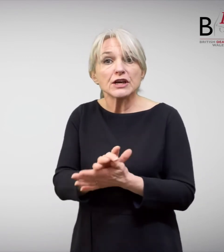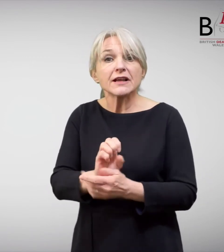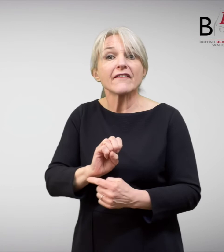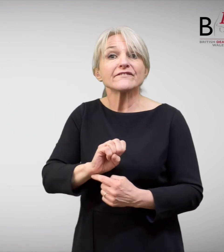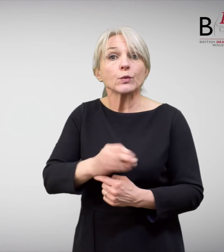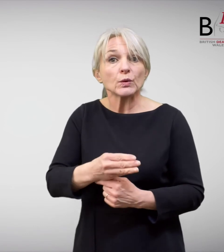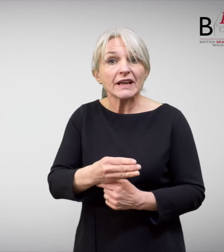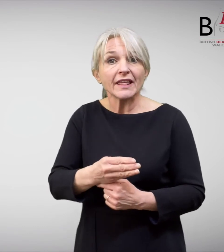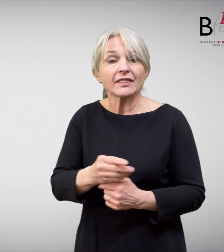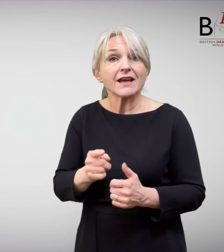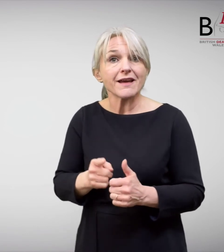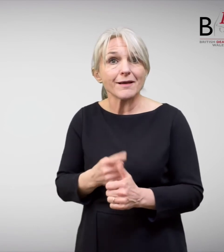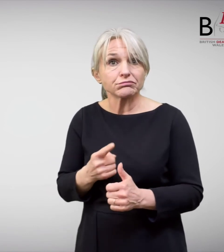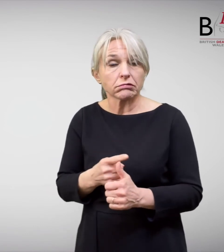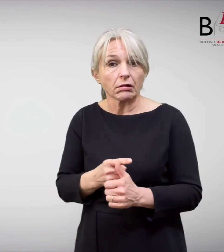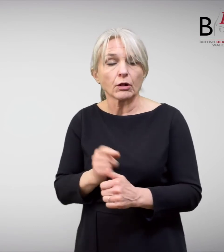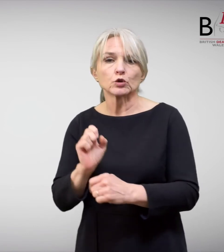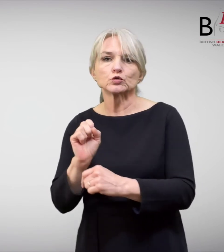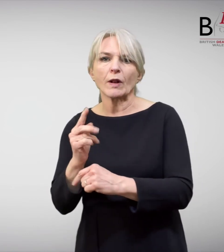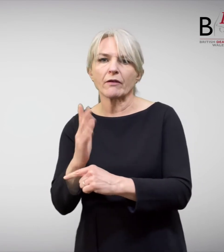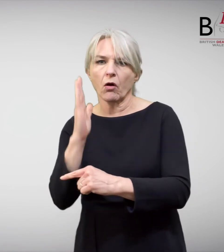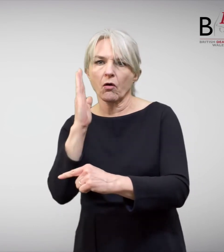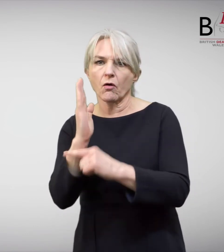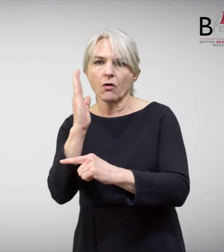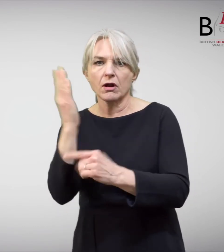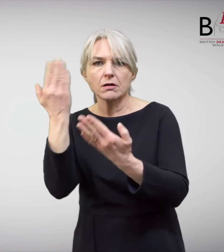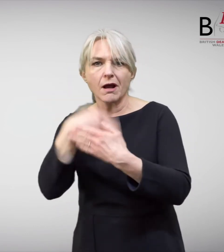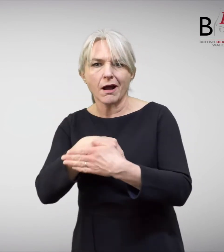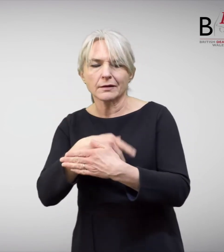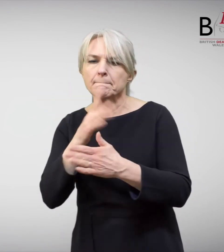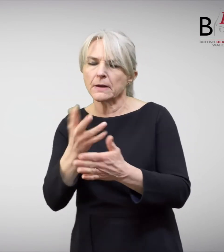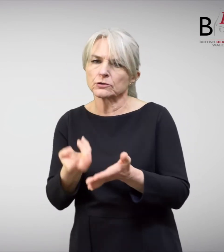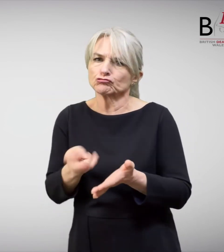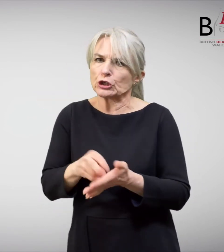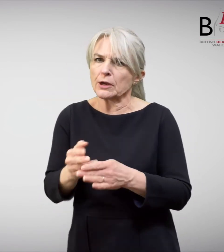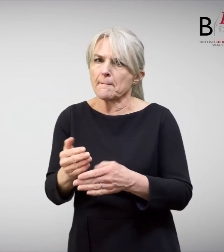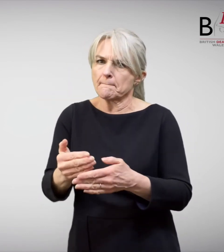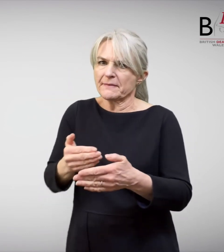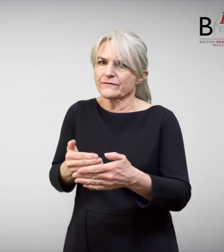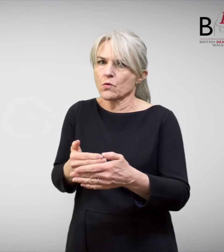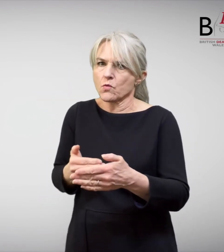Thursday 14 April.